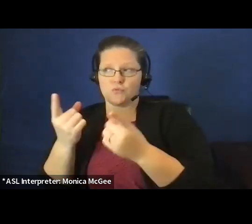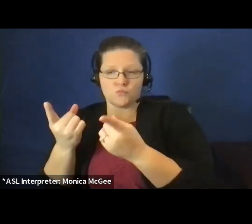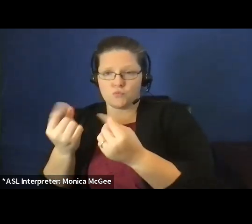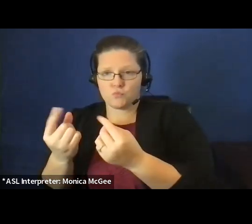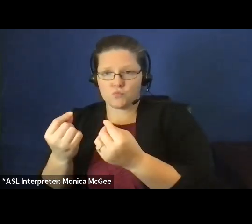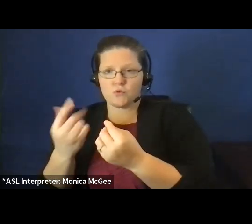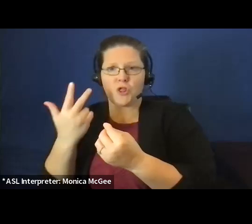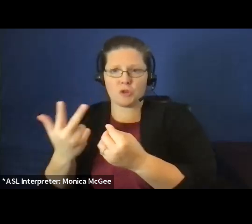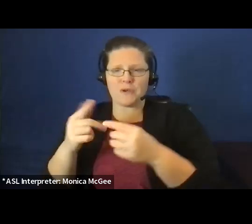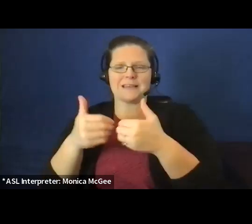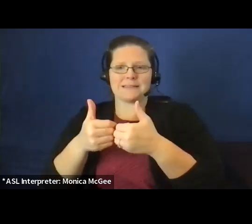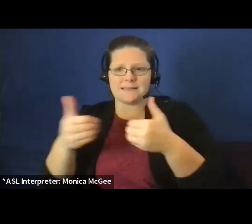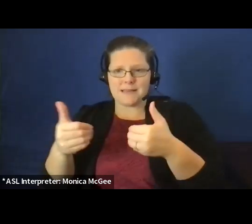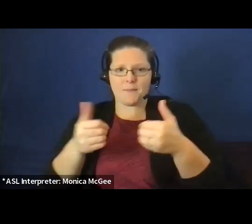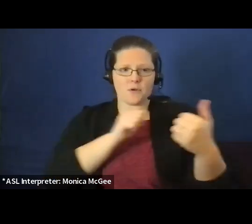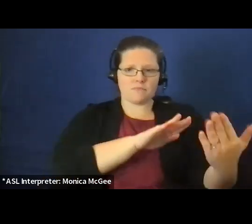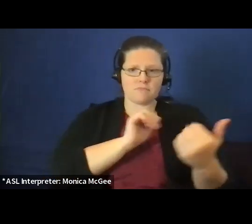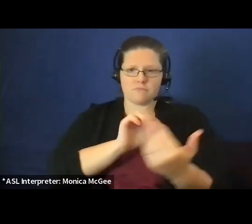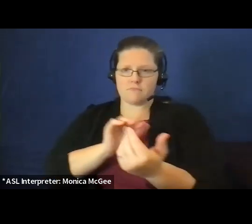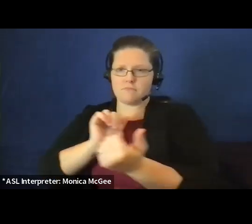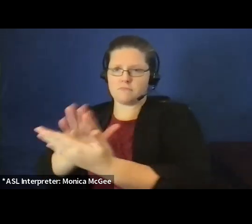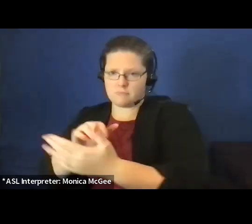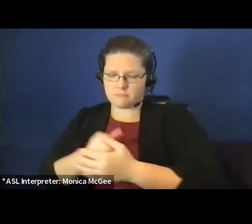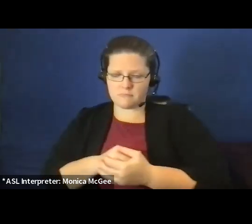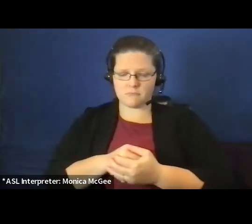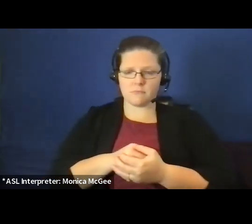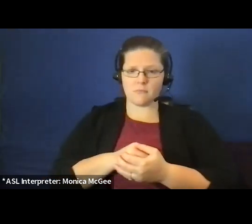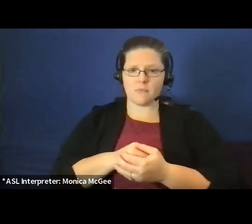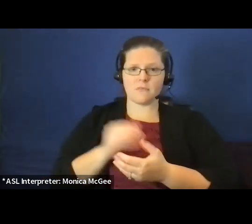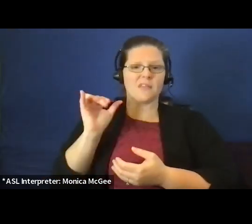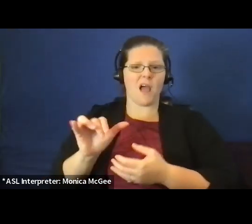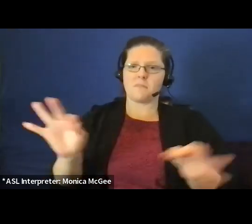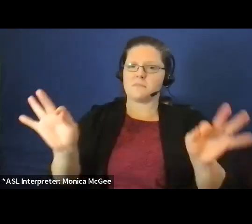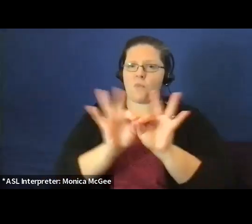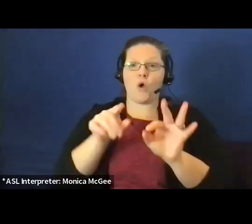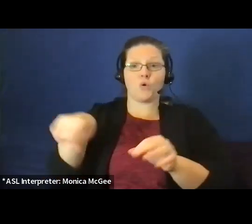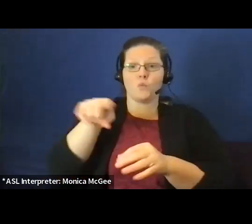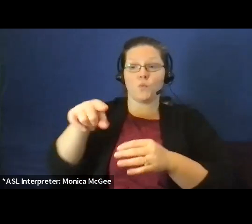we do during the storm? And what did